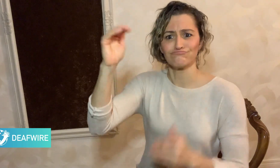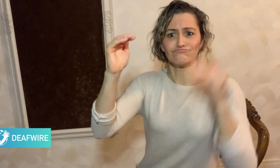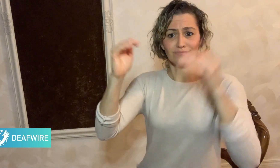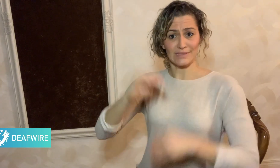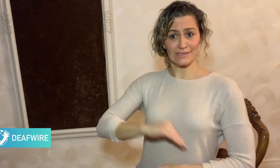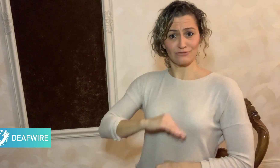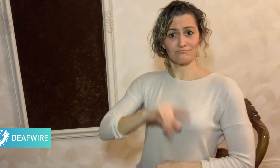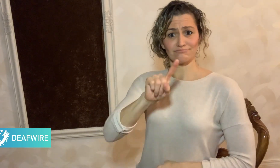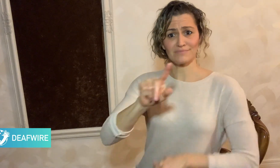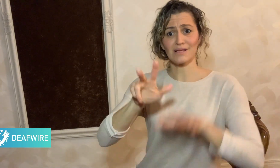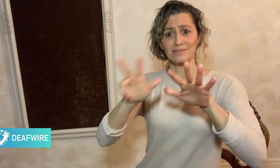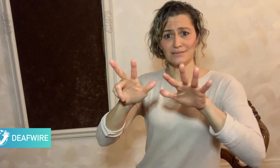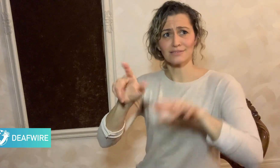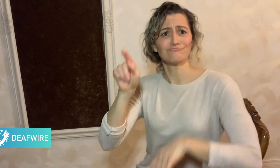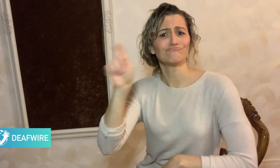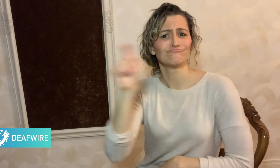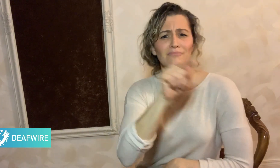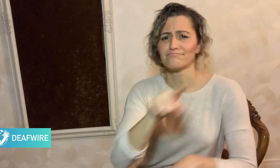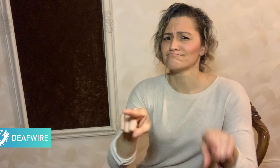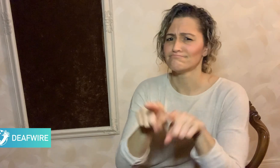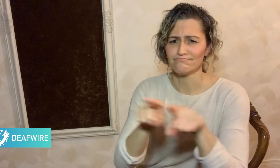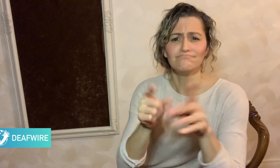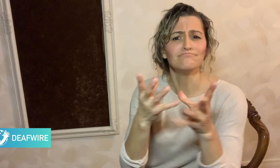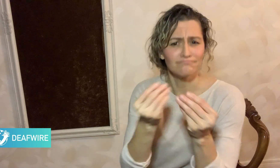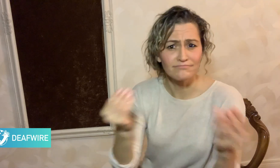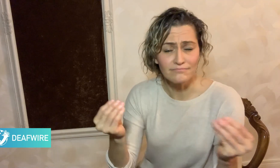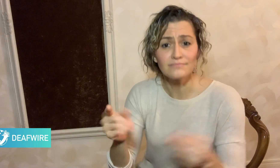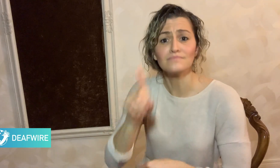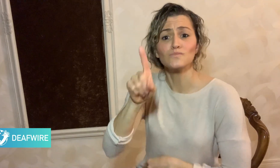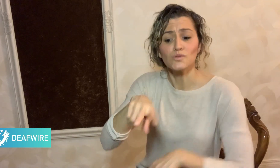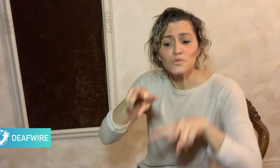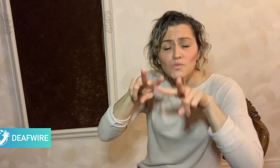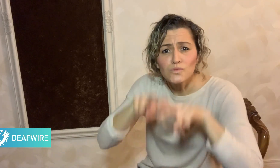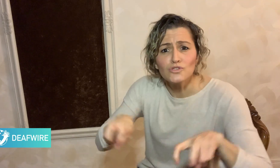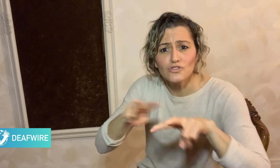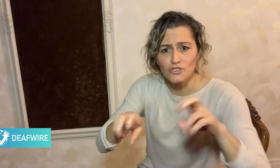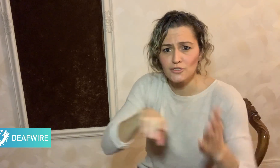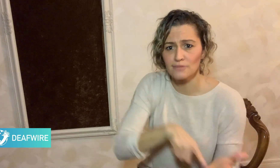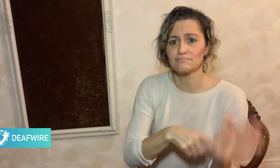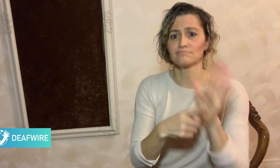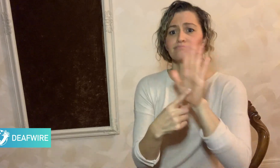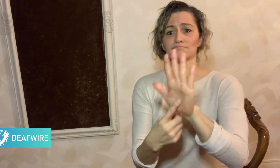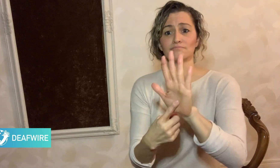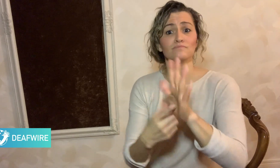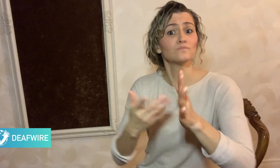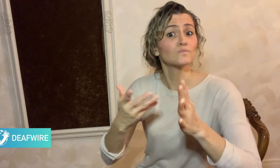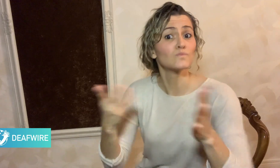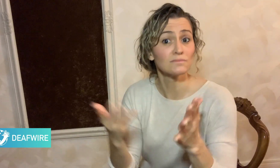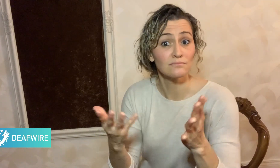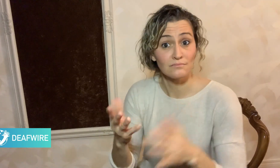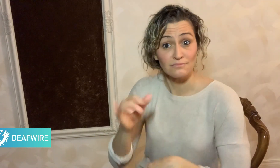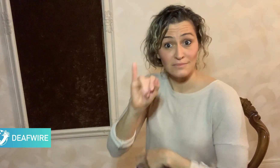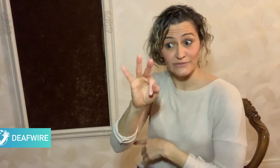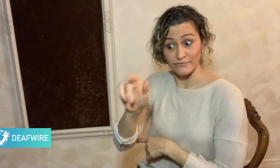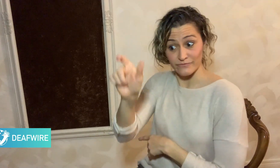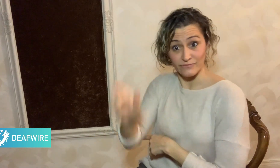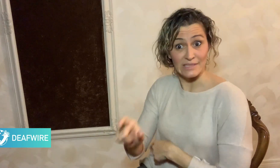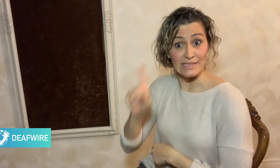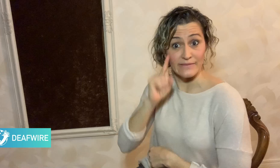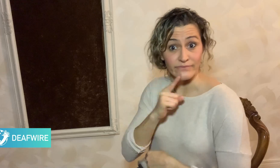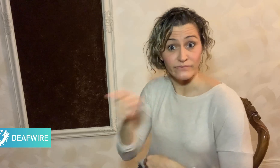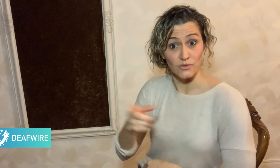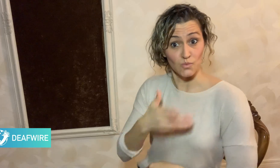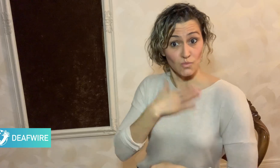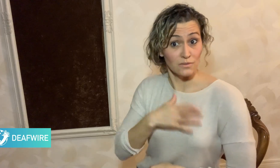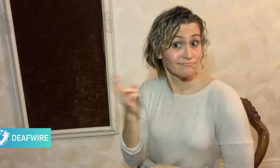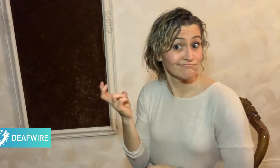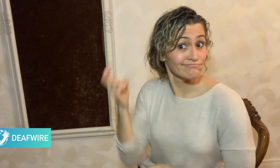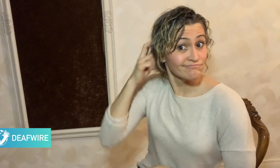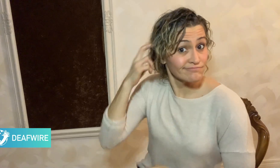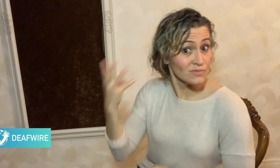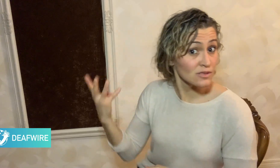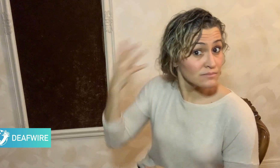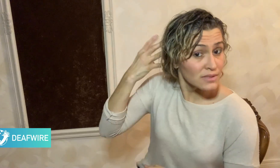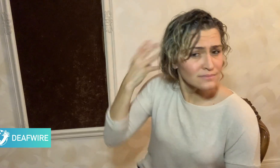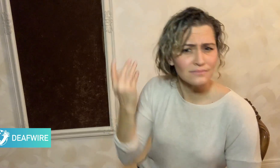Research shows that the earlier a Deaf person receives a CI,